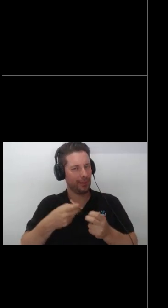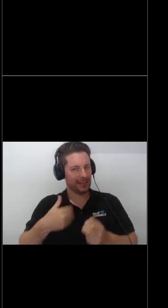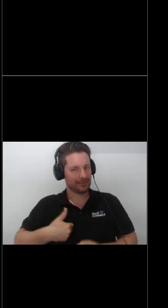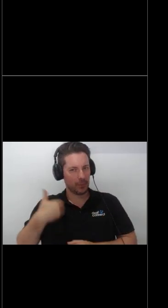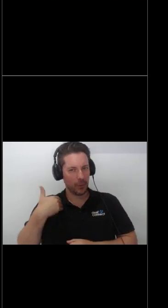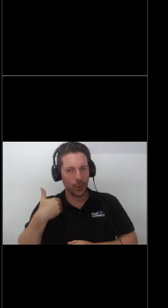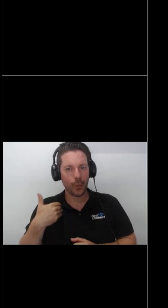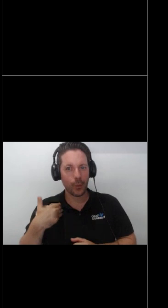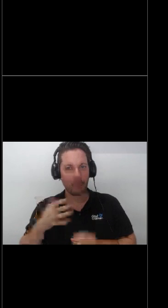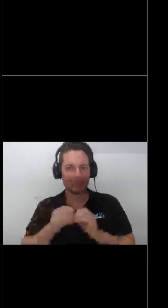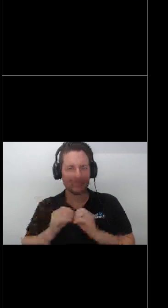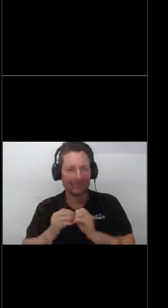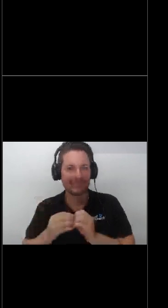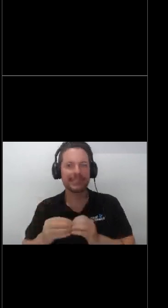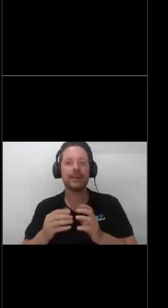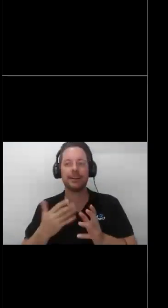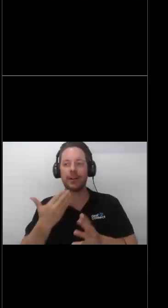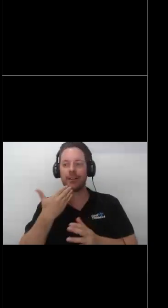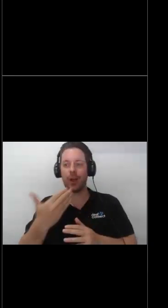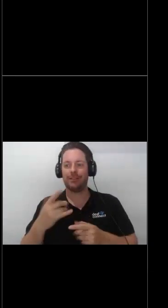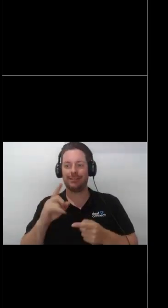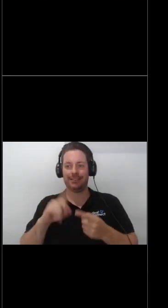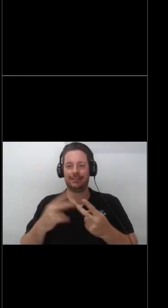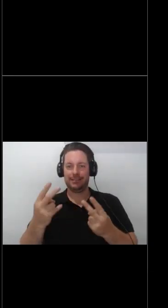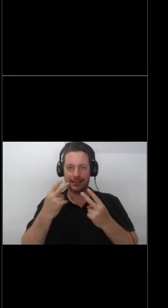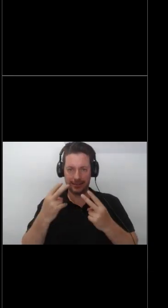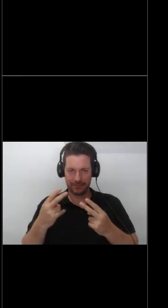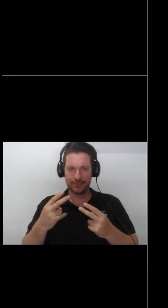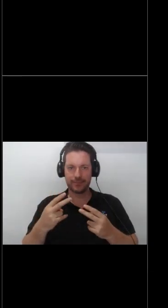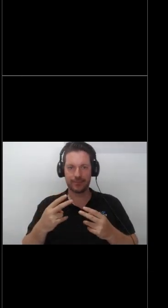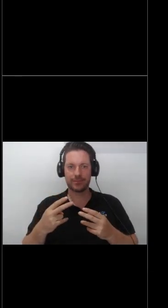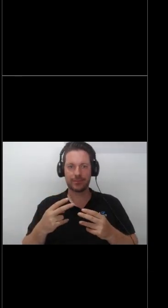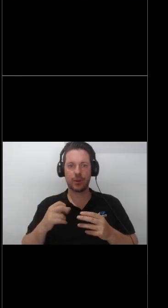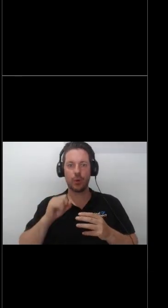Thank you everybody for joining us. And this whole thing has been recorded and will be available online. But